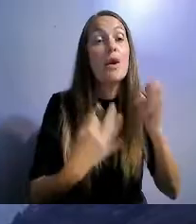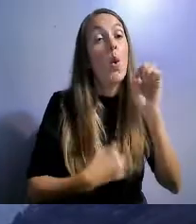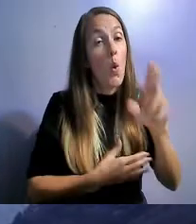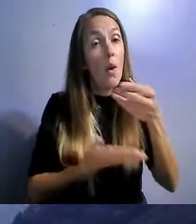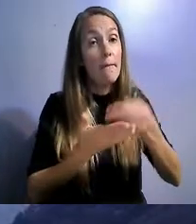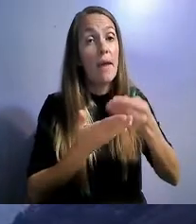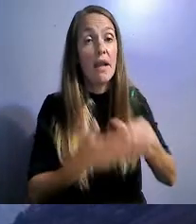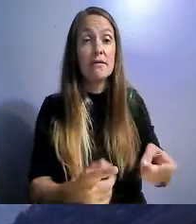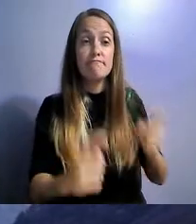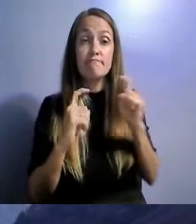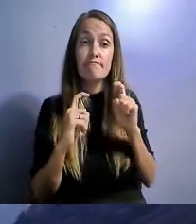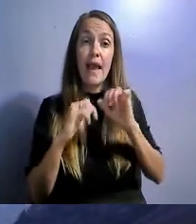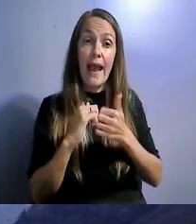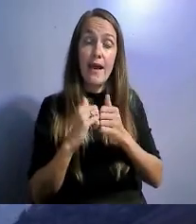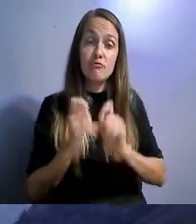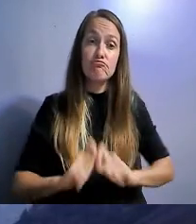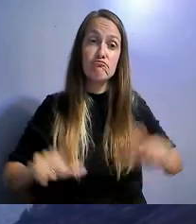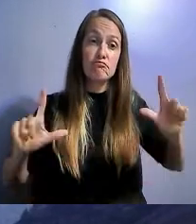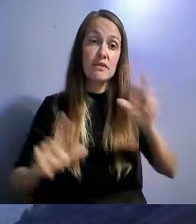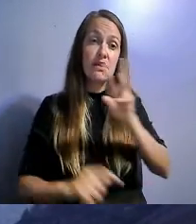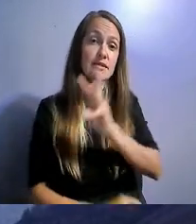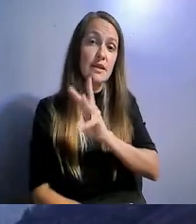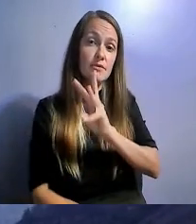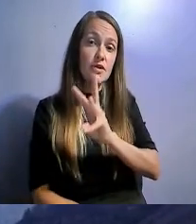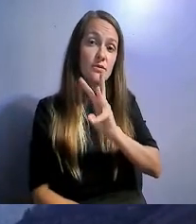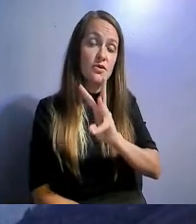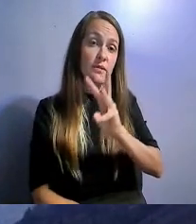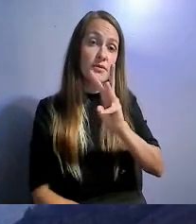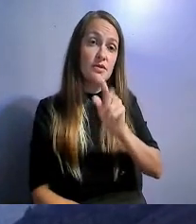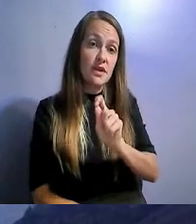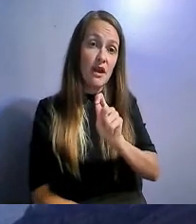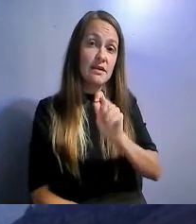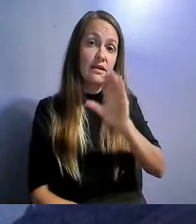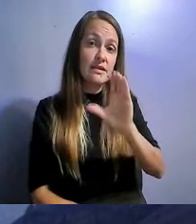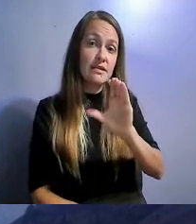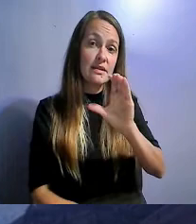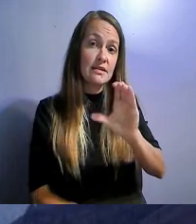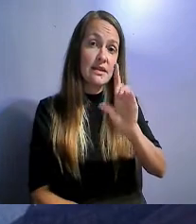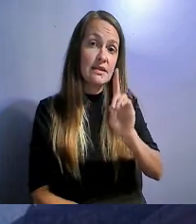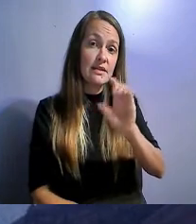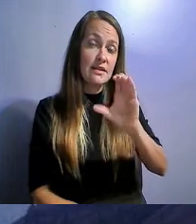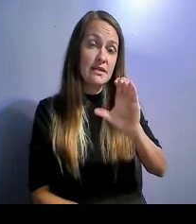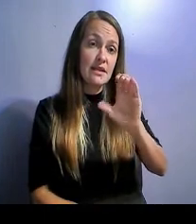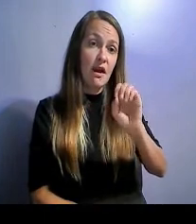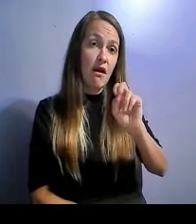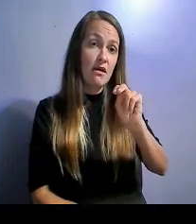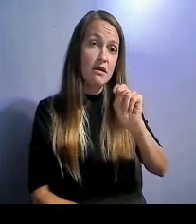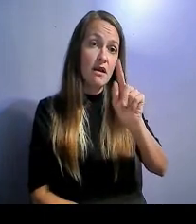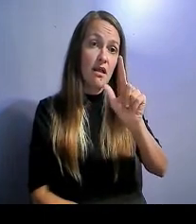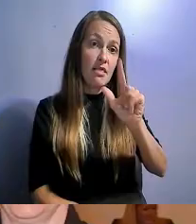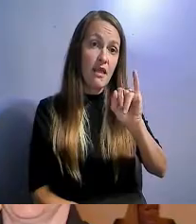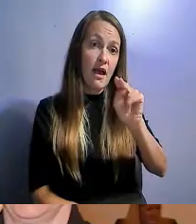www.ccdconline.org and can click on donate.